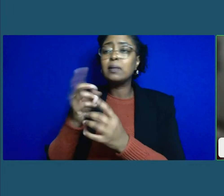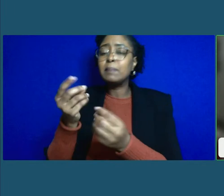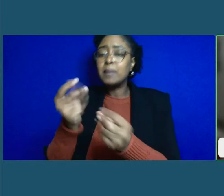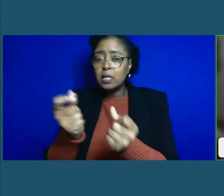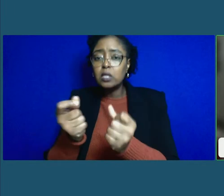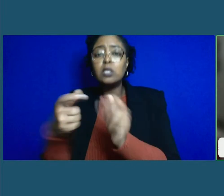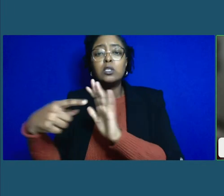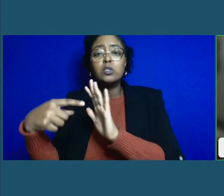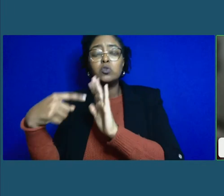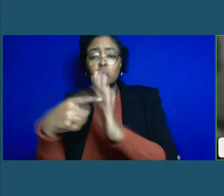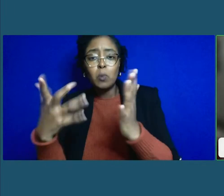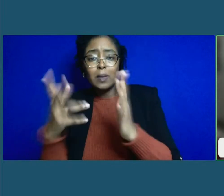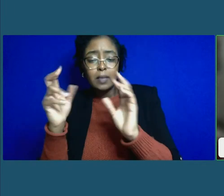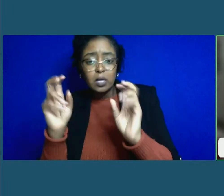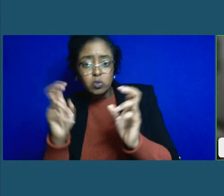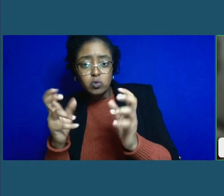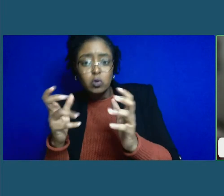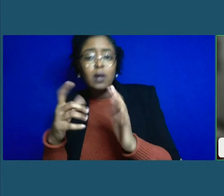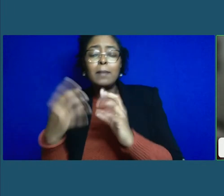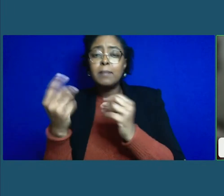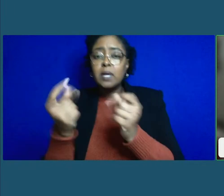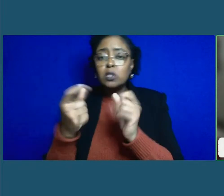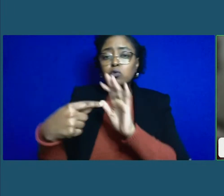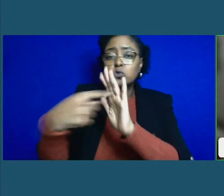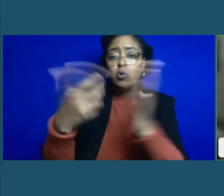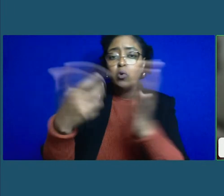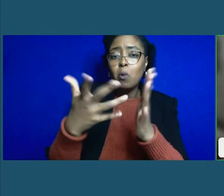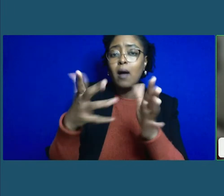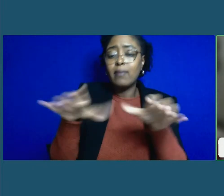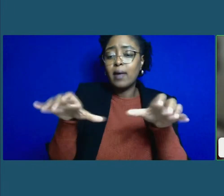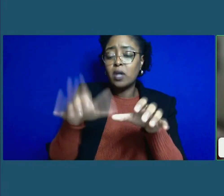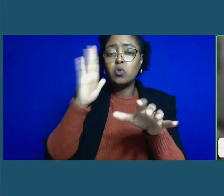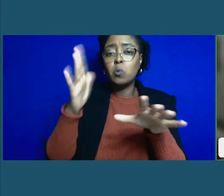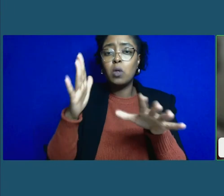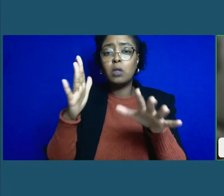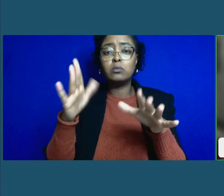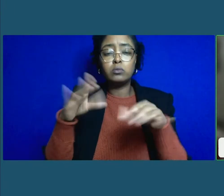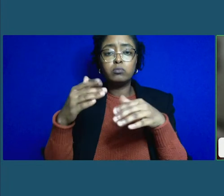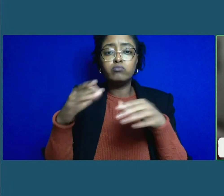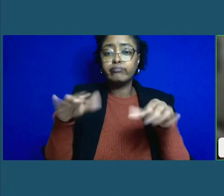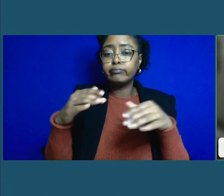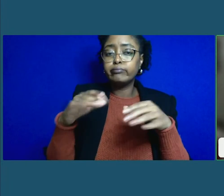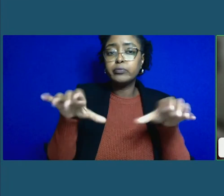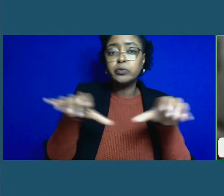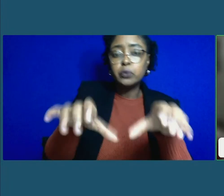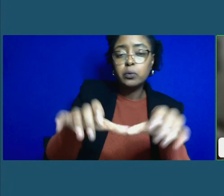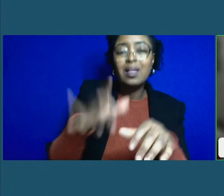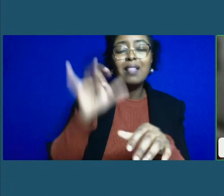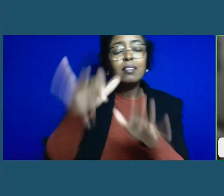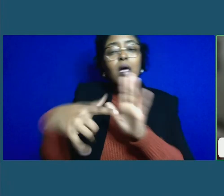Lakeland's They immediately report what the issues are. They immediately report what the